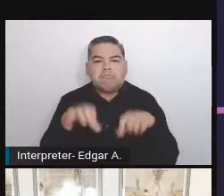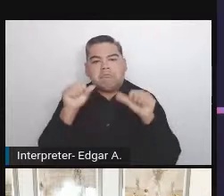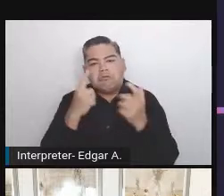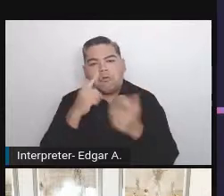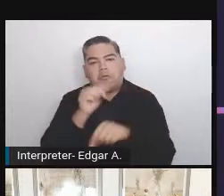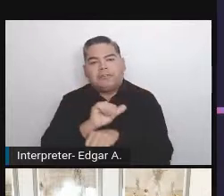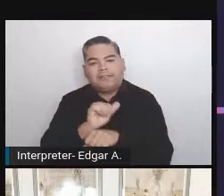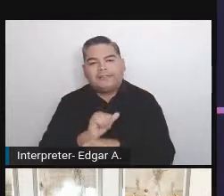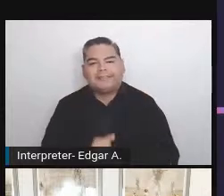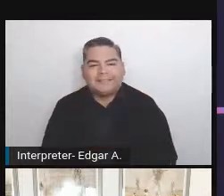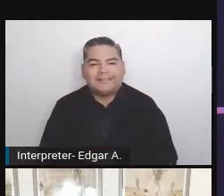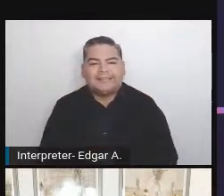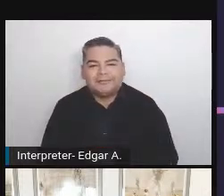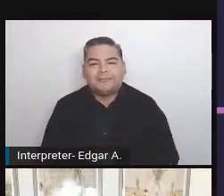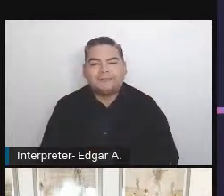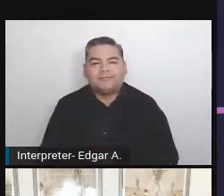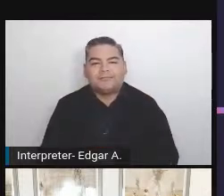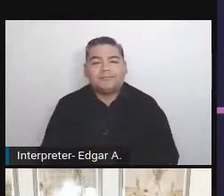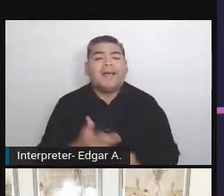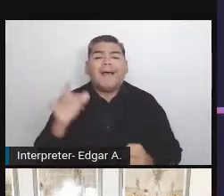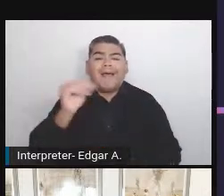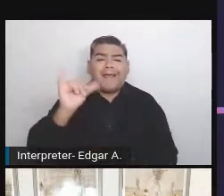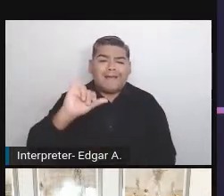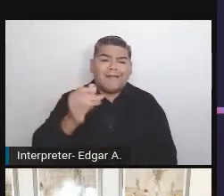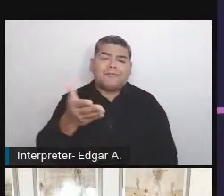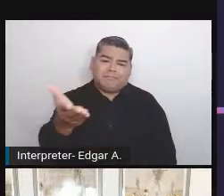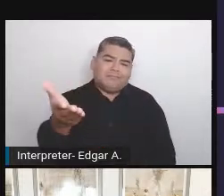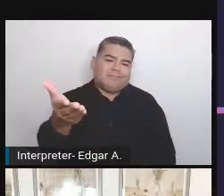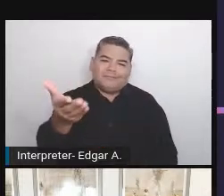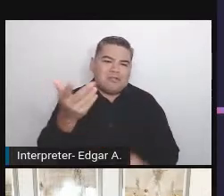foreseen the agencies to get interested in accessibility, it works. So that is good.